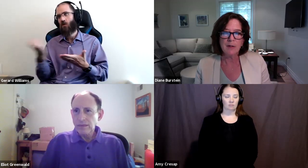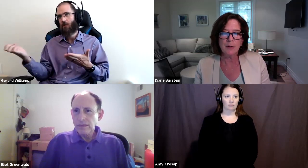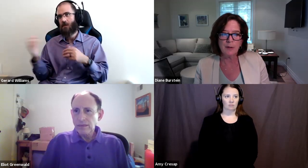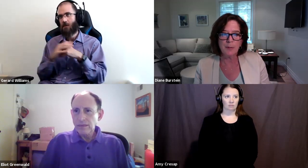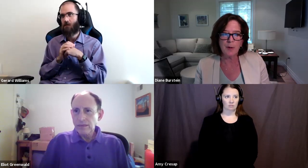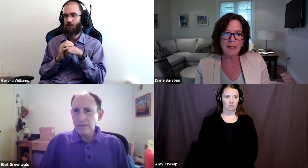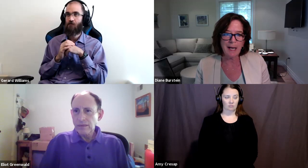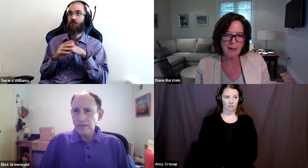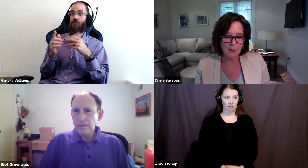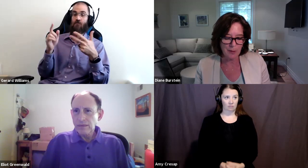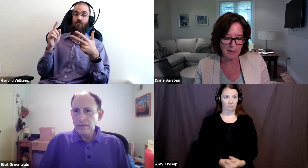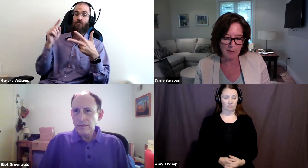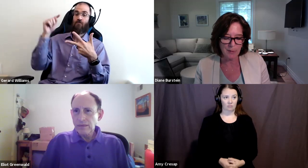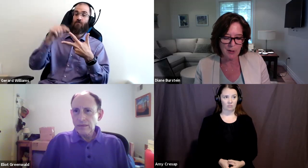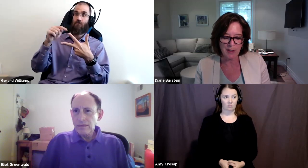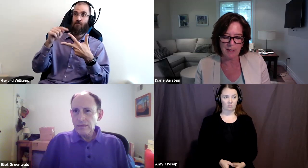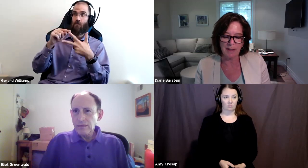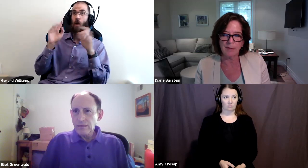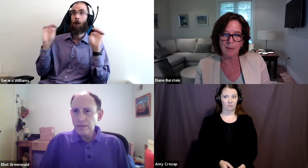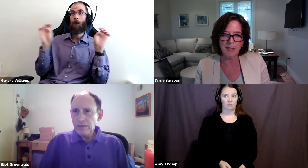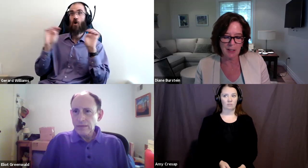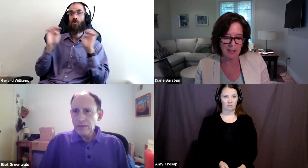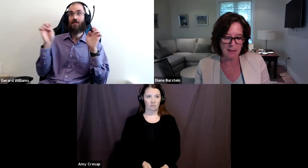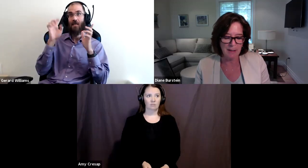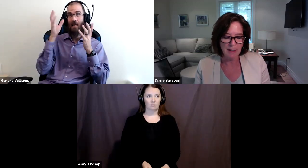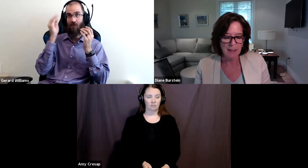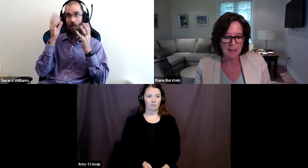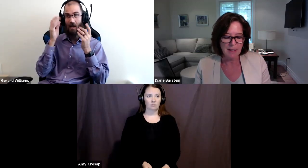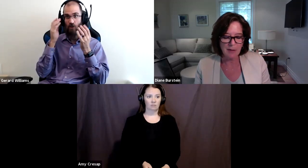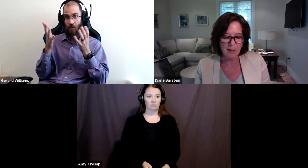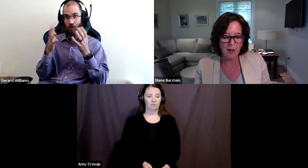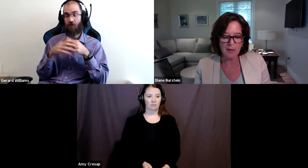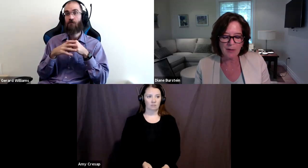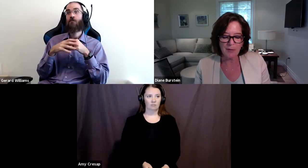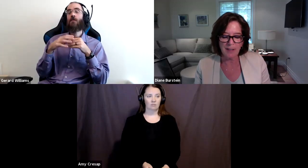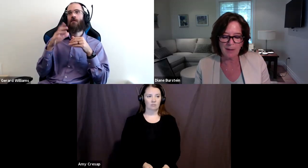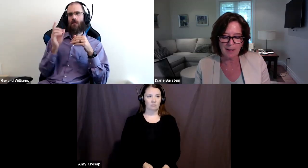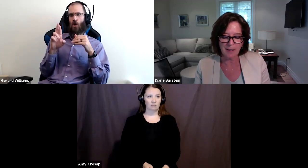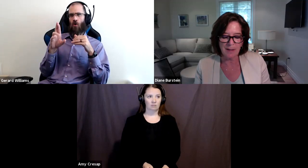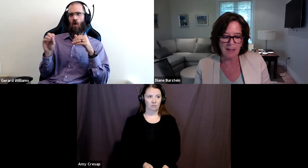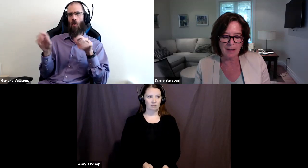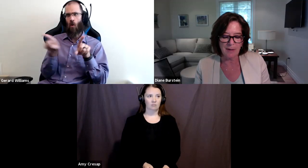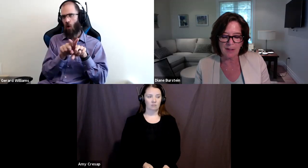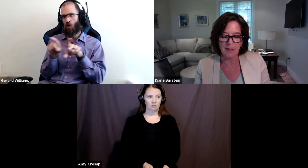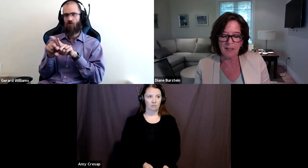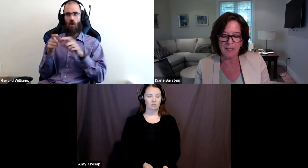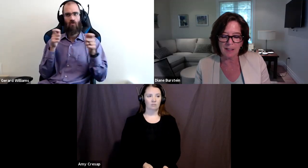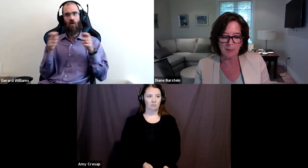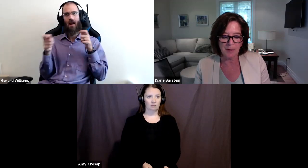Under the broad category of emergency information, DRO also regulates in the areas of accessible